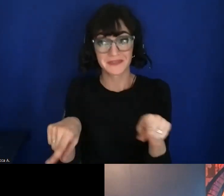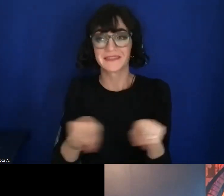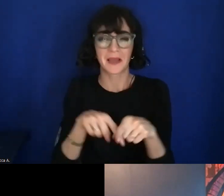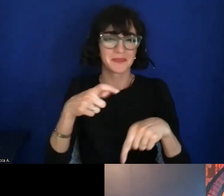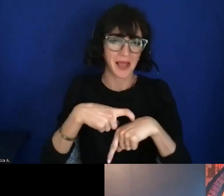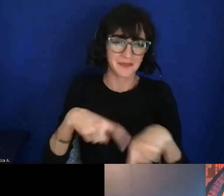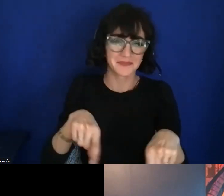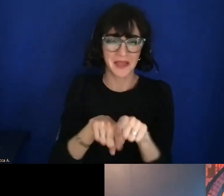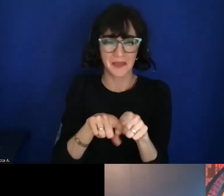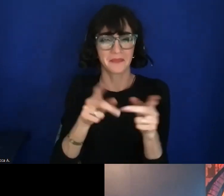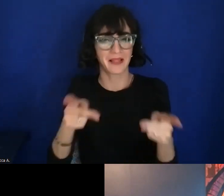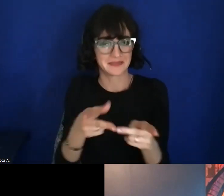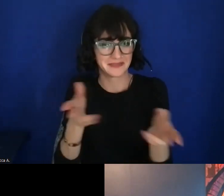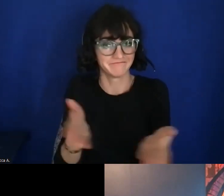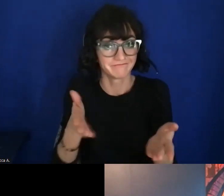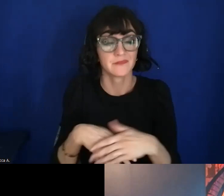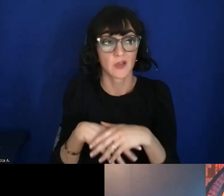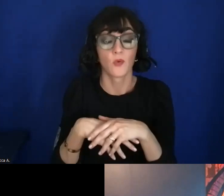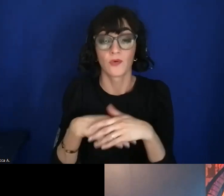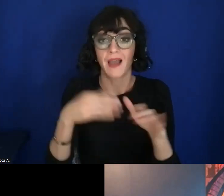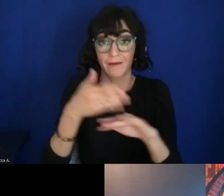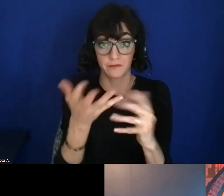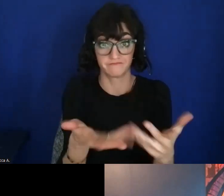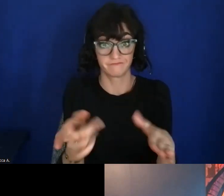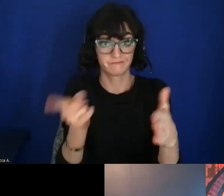um I just wanted to make sure everybody knows that before we end today that you all will